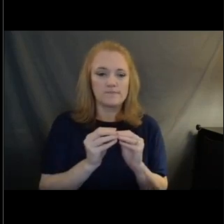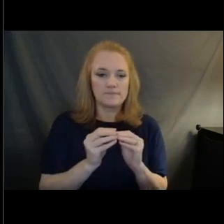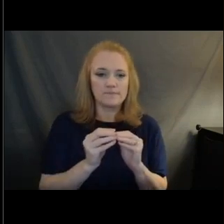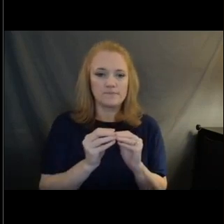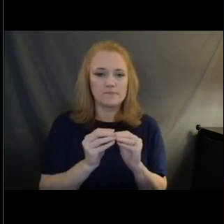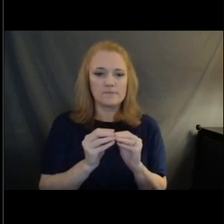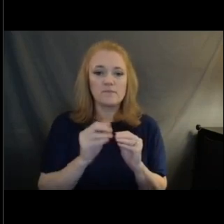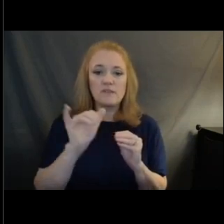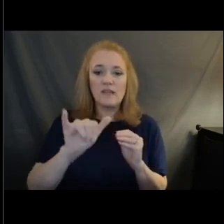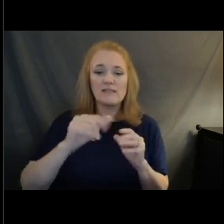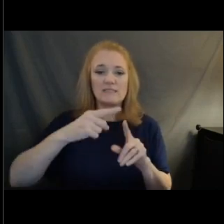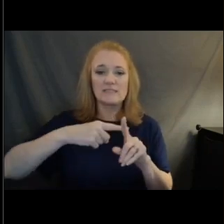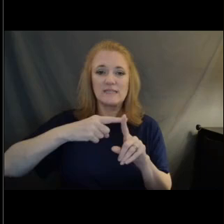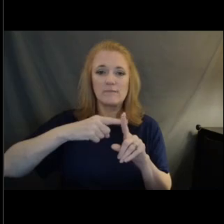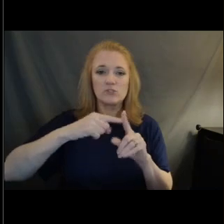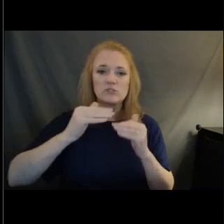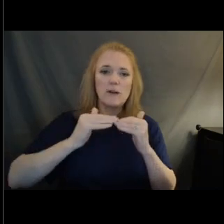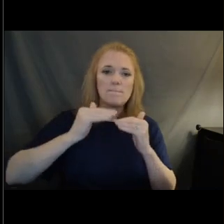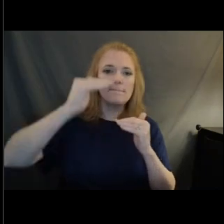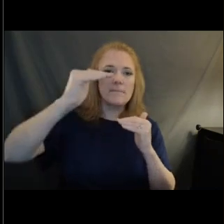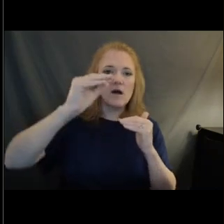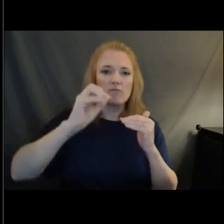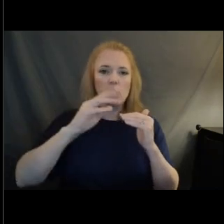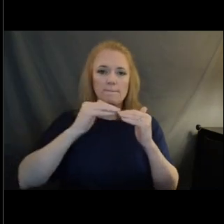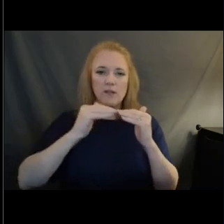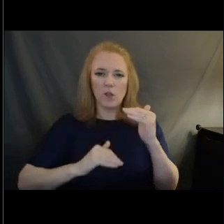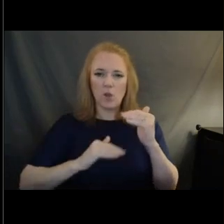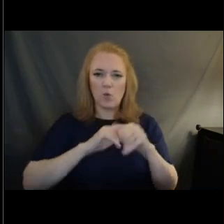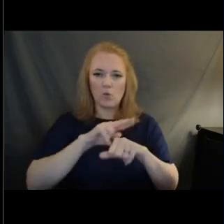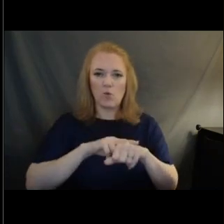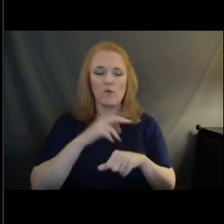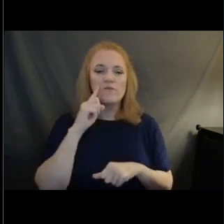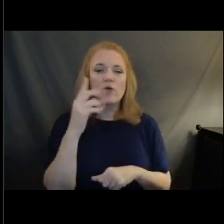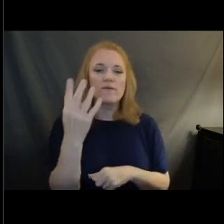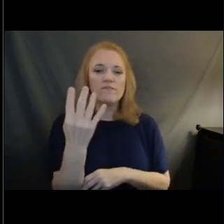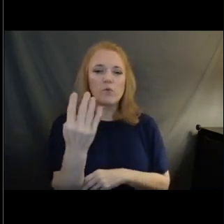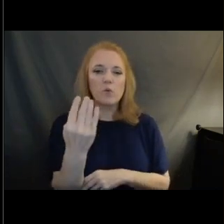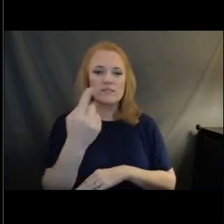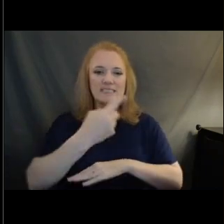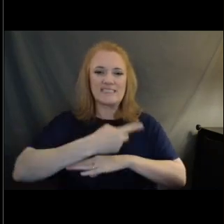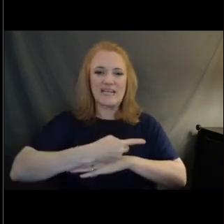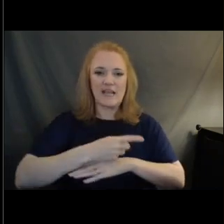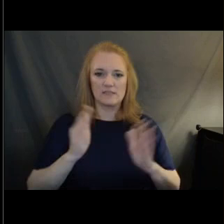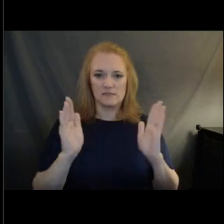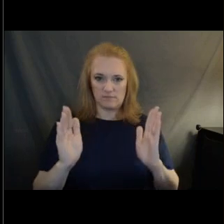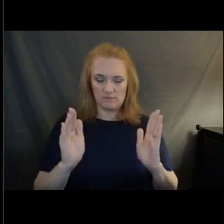temperatures for above or below normal over a 14-day period. So the forecasts for these are